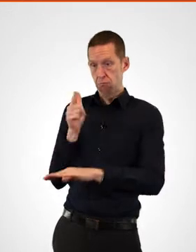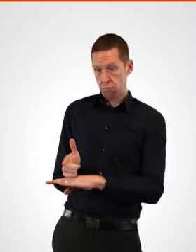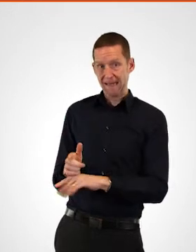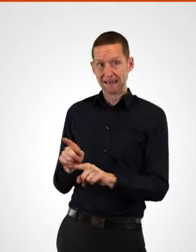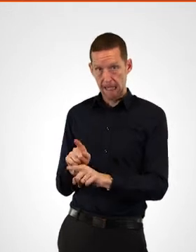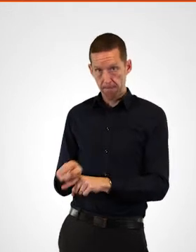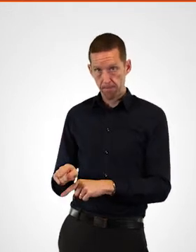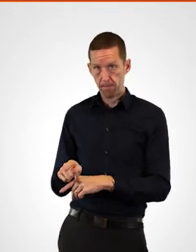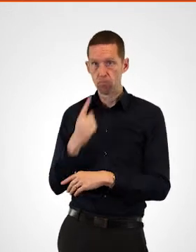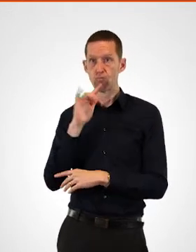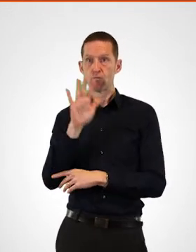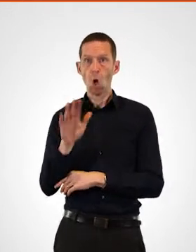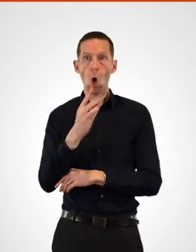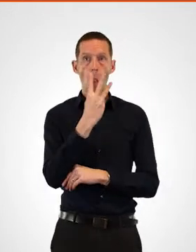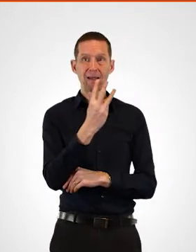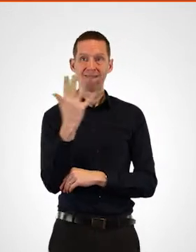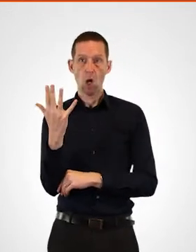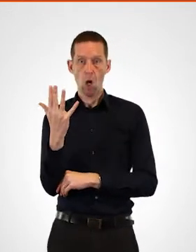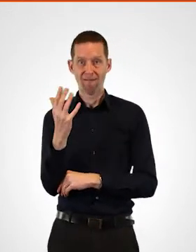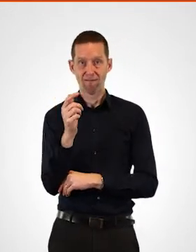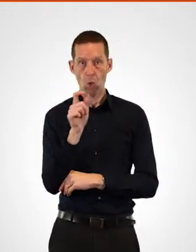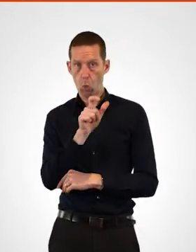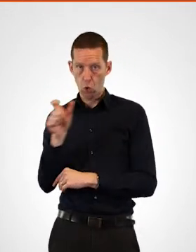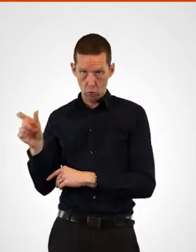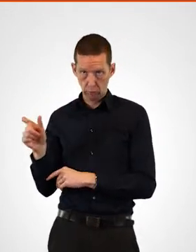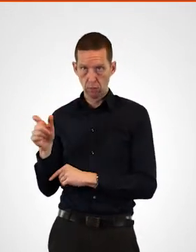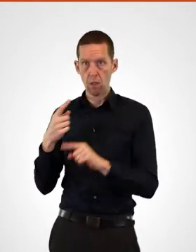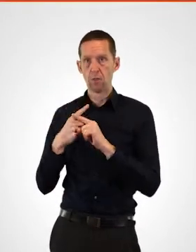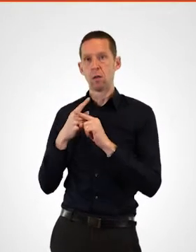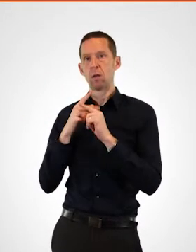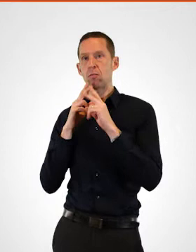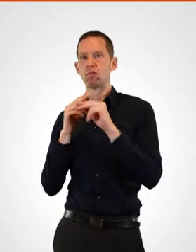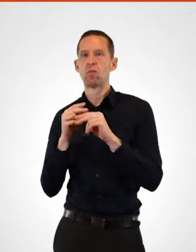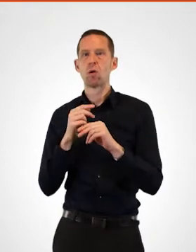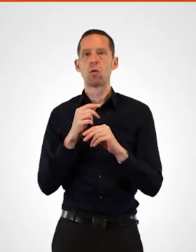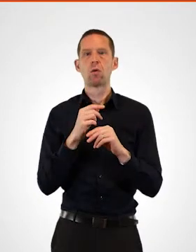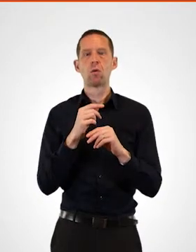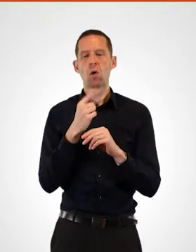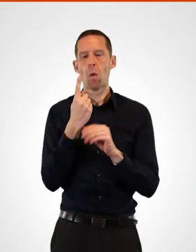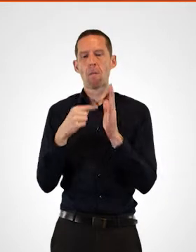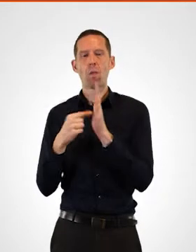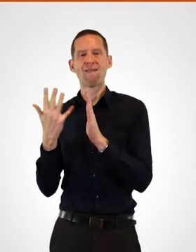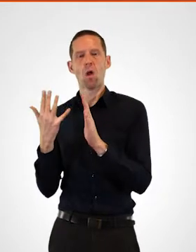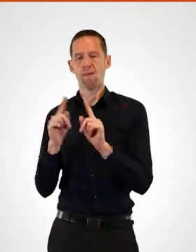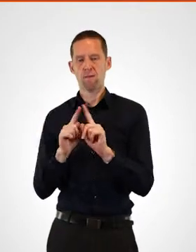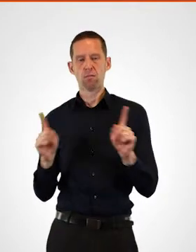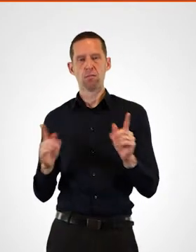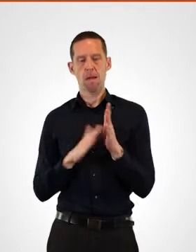were producing an average of 35 words and utterances at 1.5 morphemes long. That's an extraordinary difference.